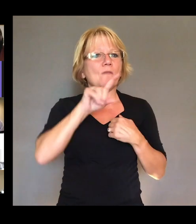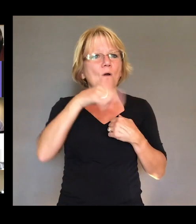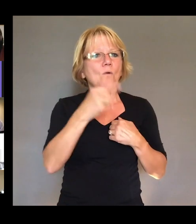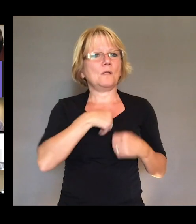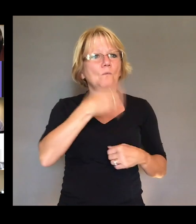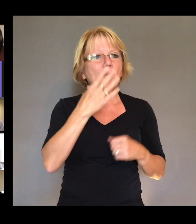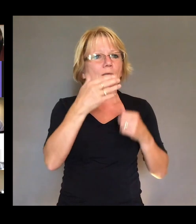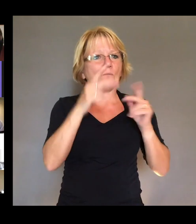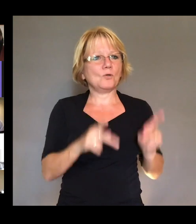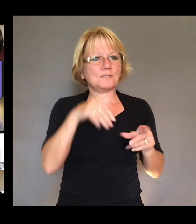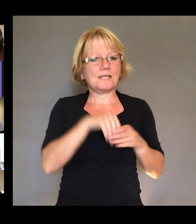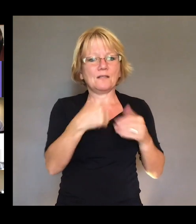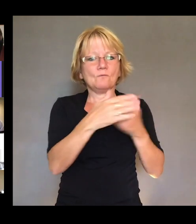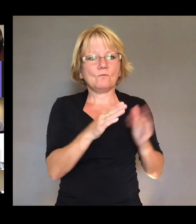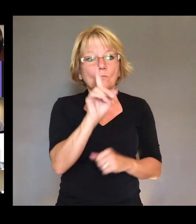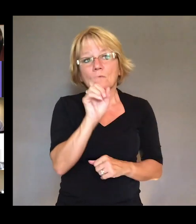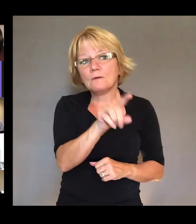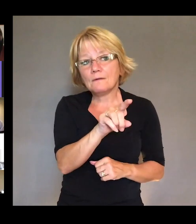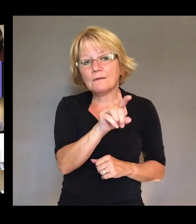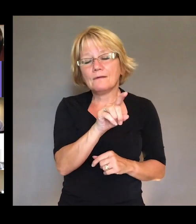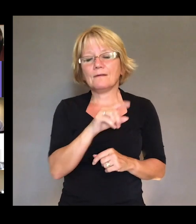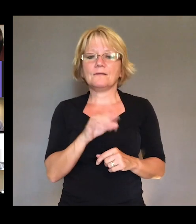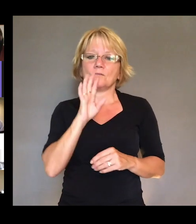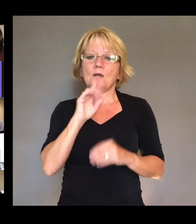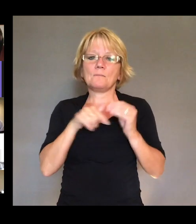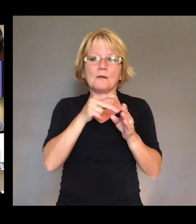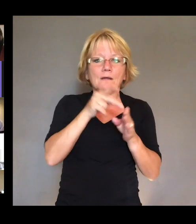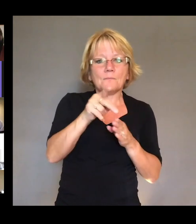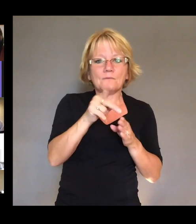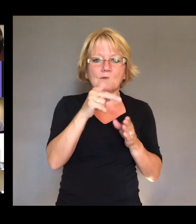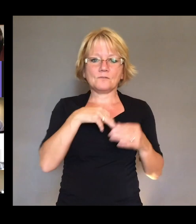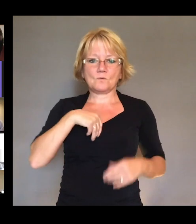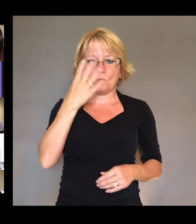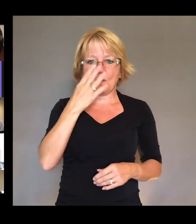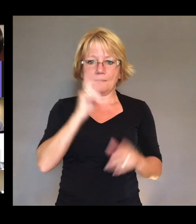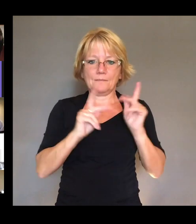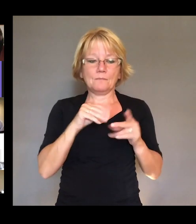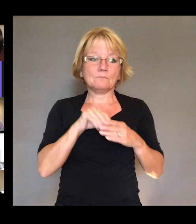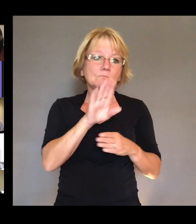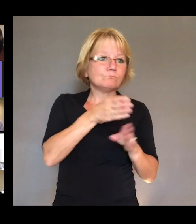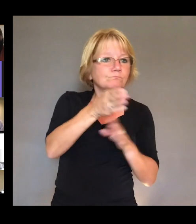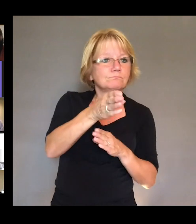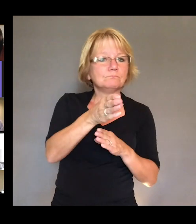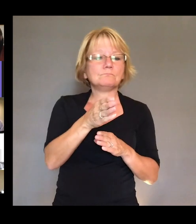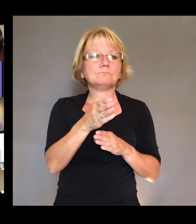have been the only white person in the room? And so it's talking about professional white people when in your professional life,